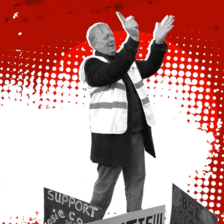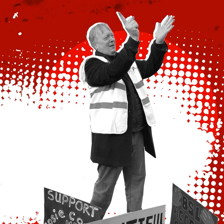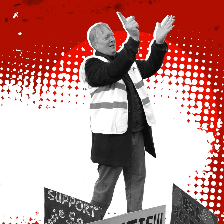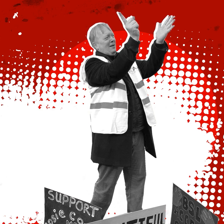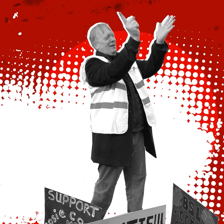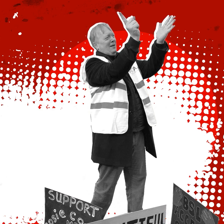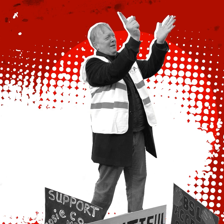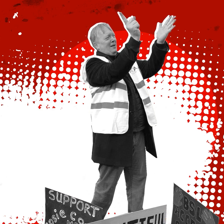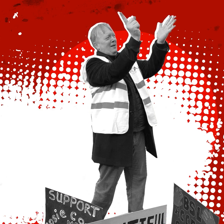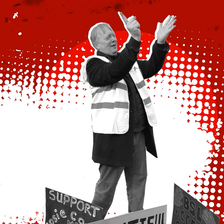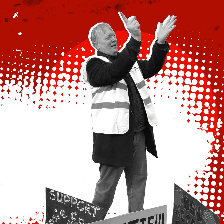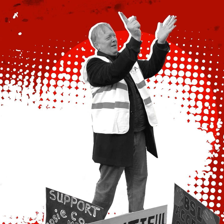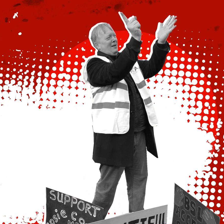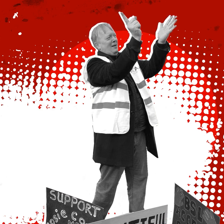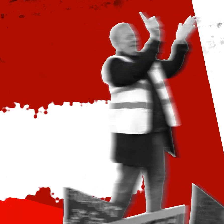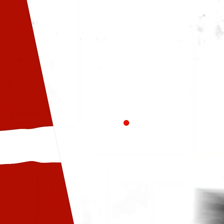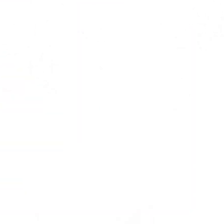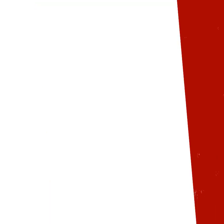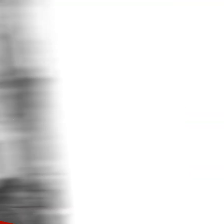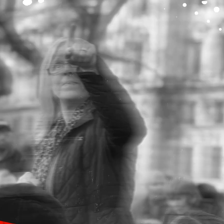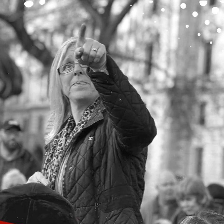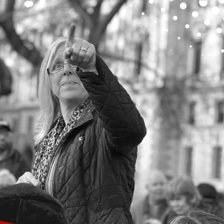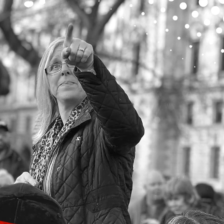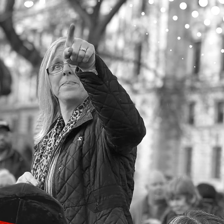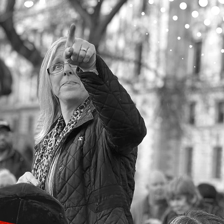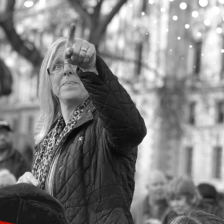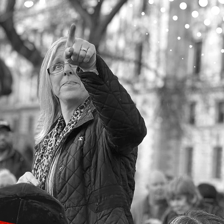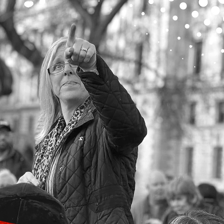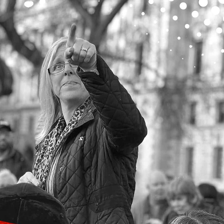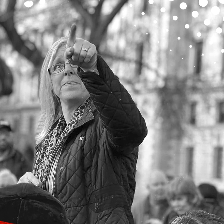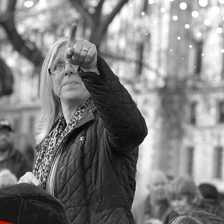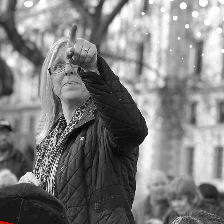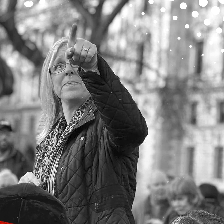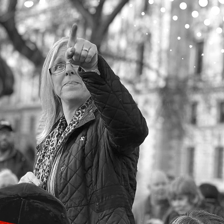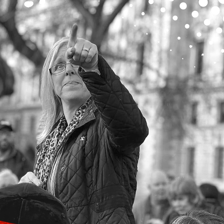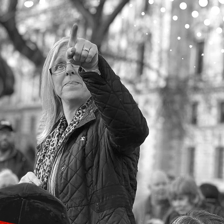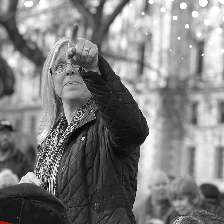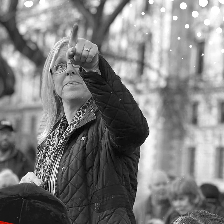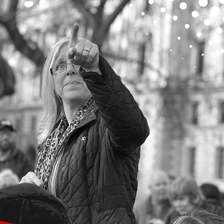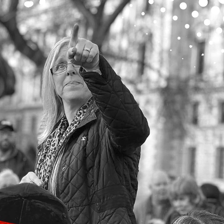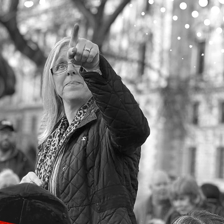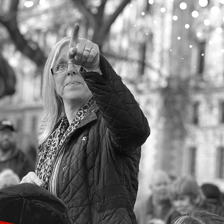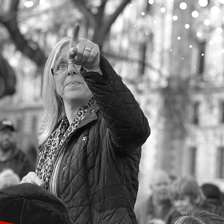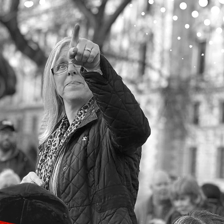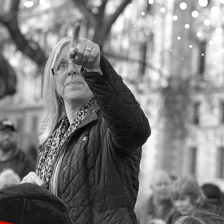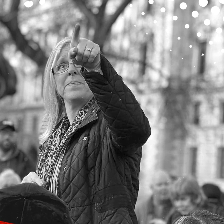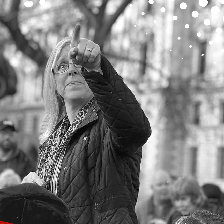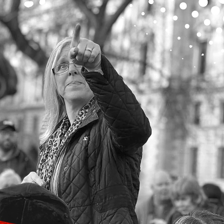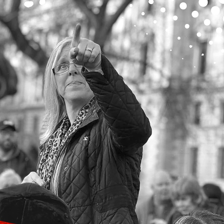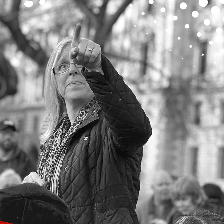After decades of campaigning, the British Sign Language Act finally came into force on the 28th of June 2022.